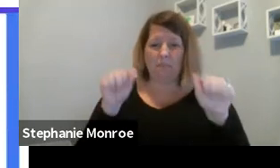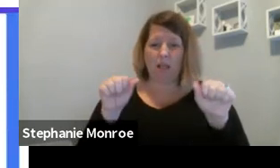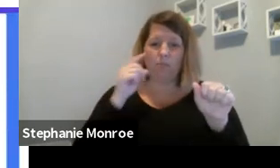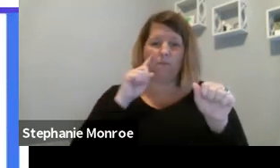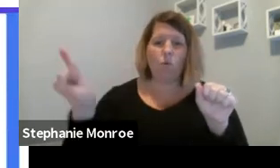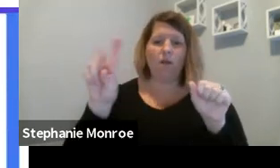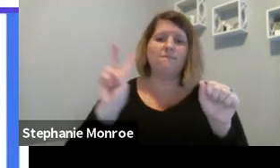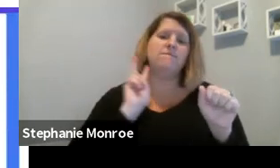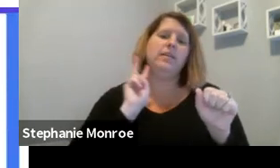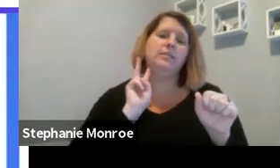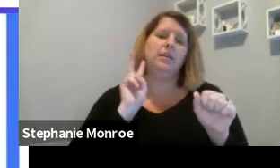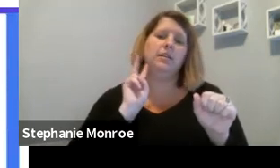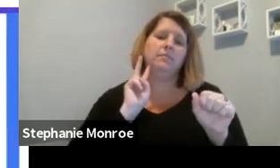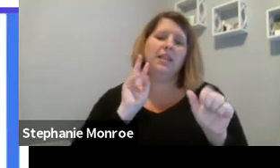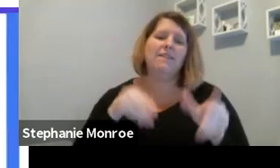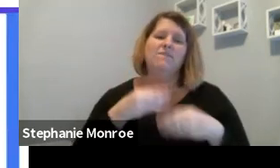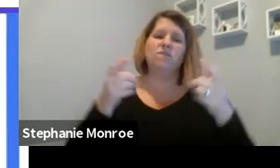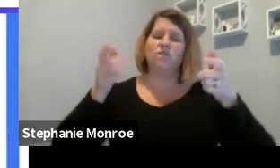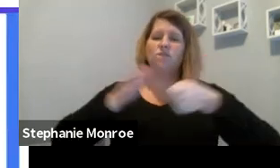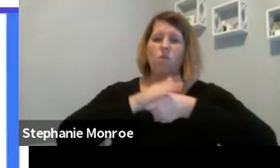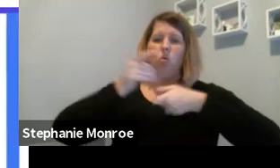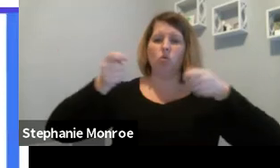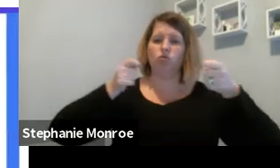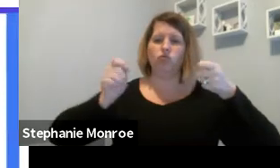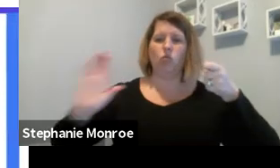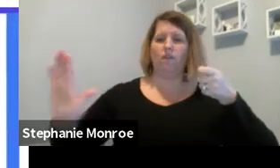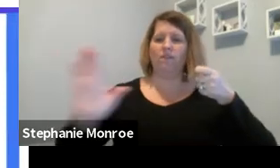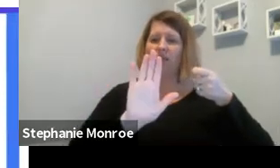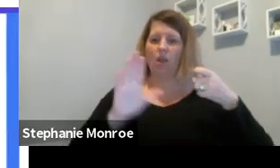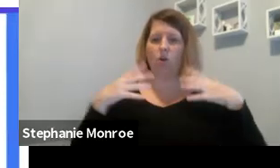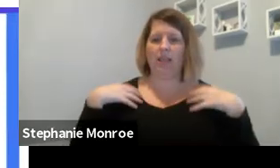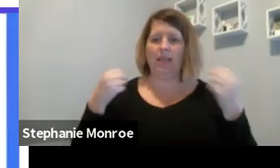and gives them full control over their healing process,